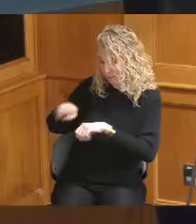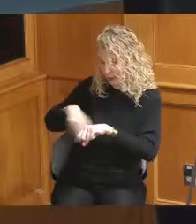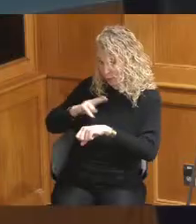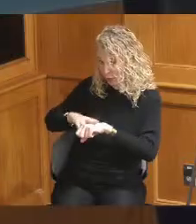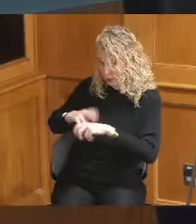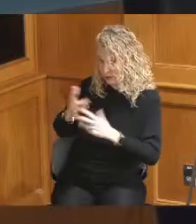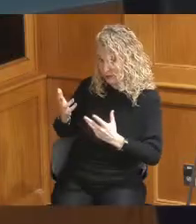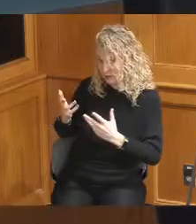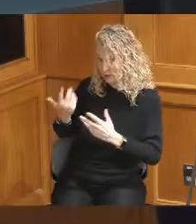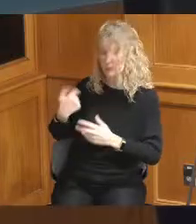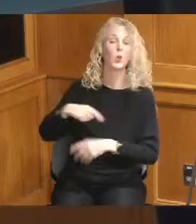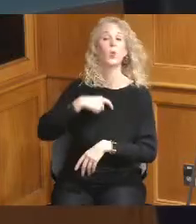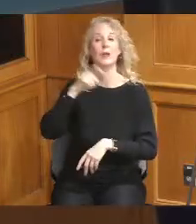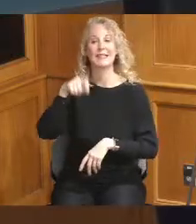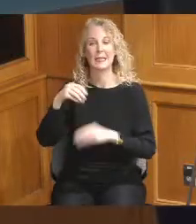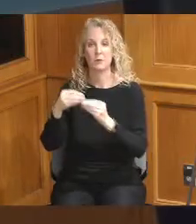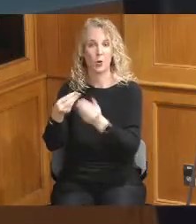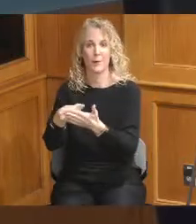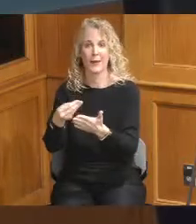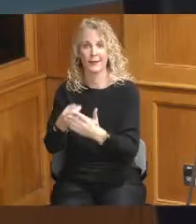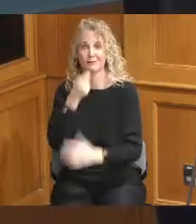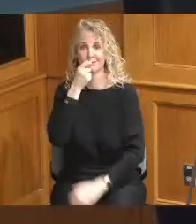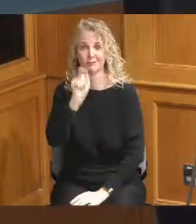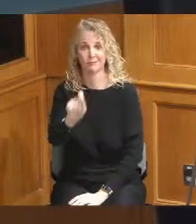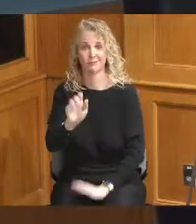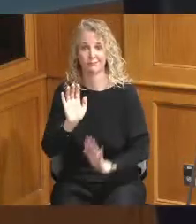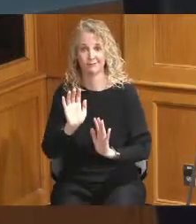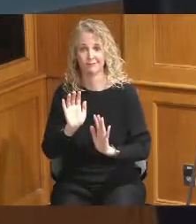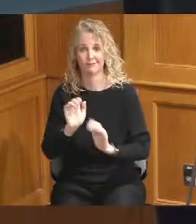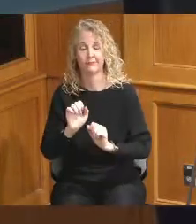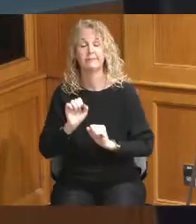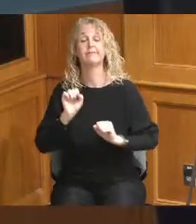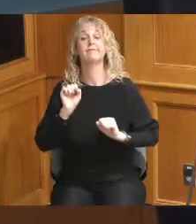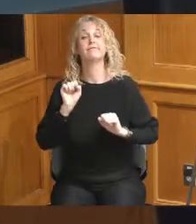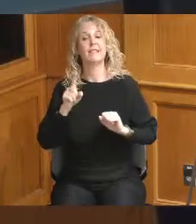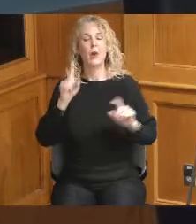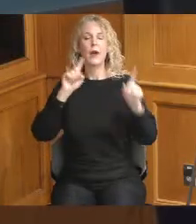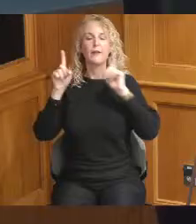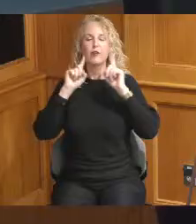you we need more funding but you also mentioned this and I've also heard about zoning codes about